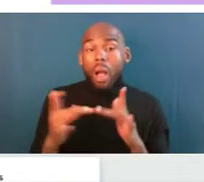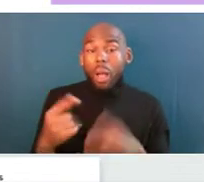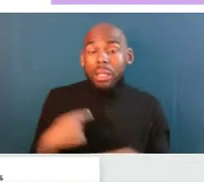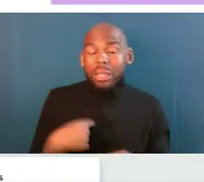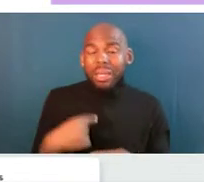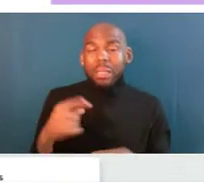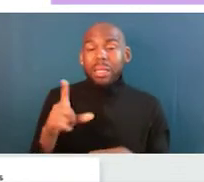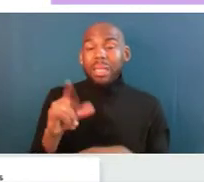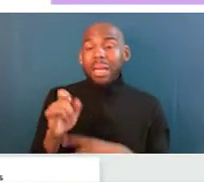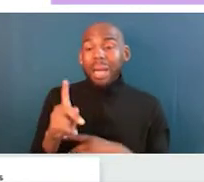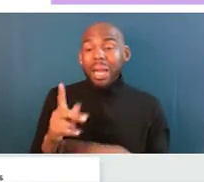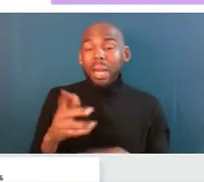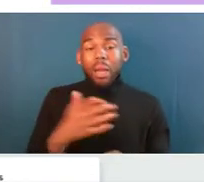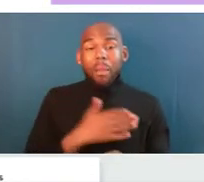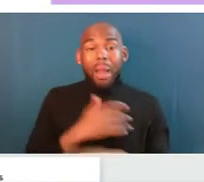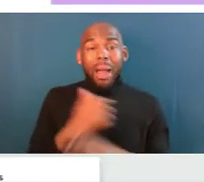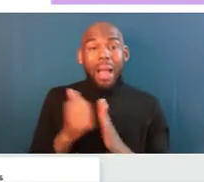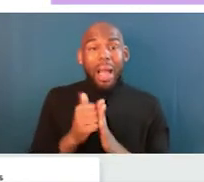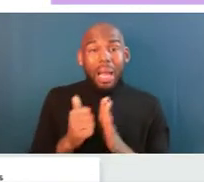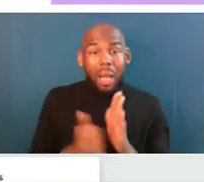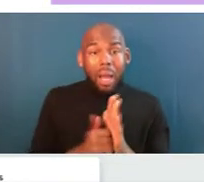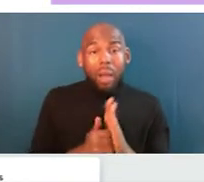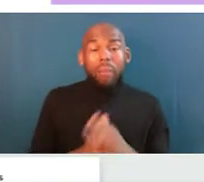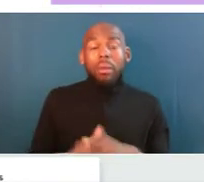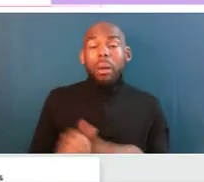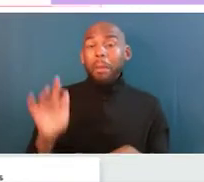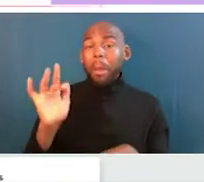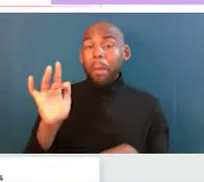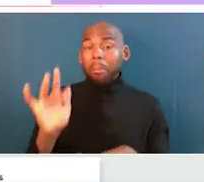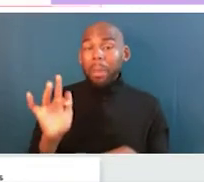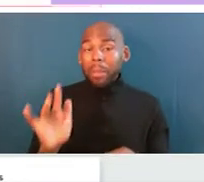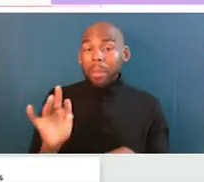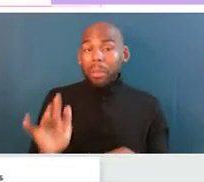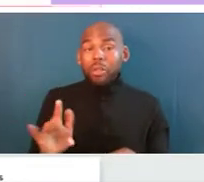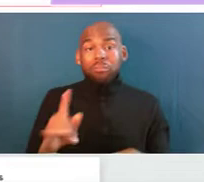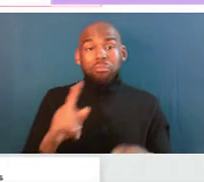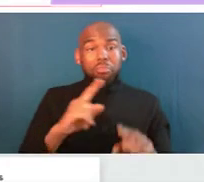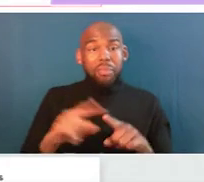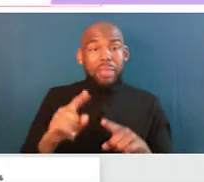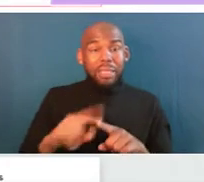account, link shop list end navigation region end, button, visit page link and accessible